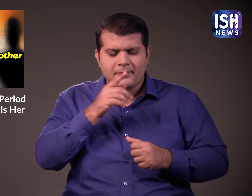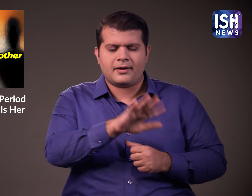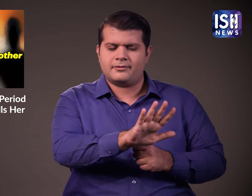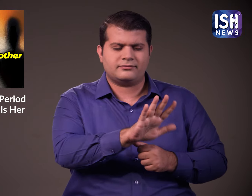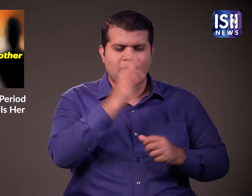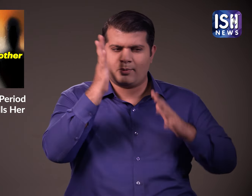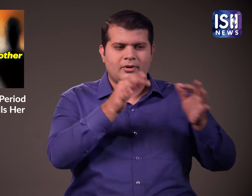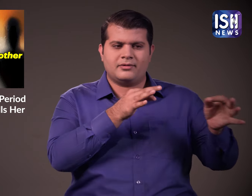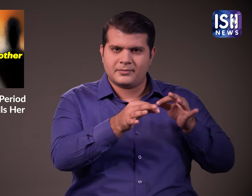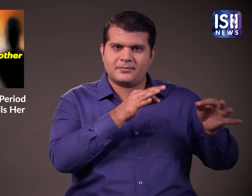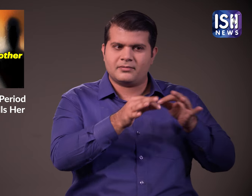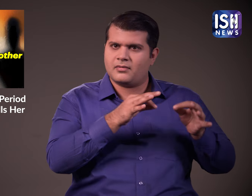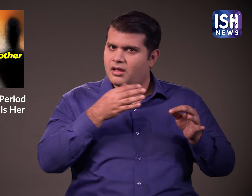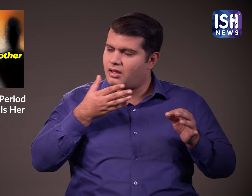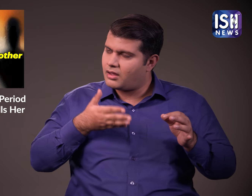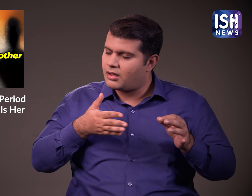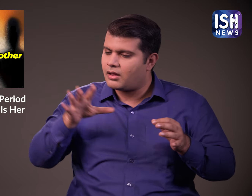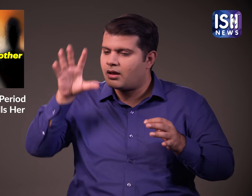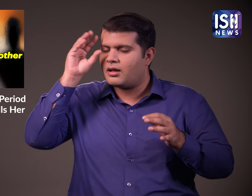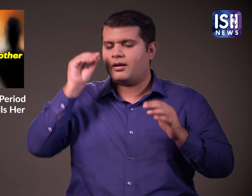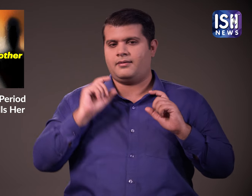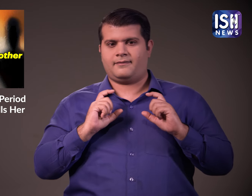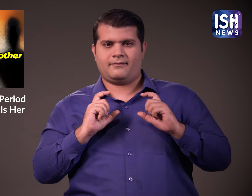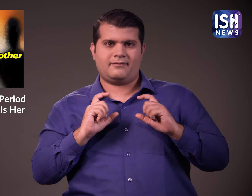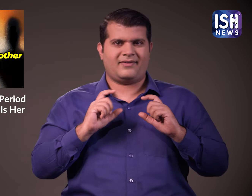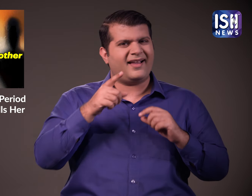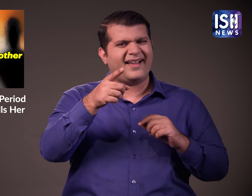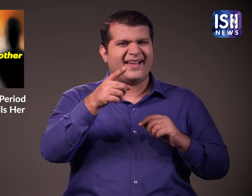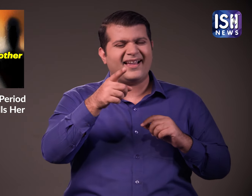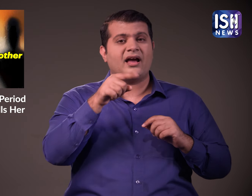Once the mothers explain what has happened, girls are carful.